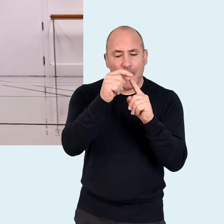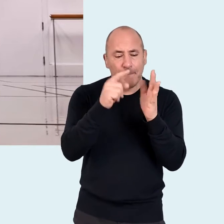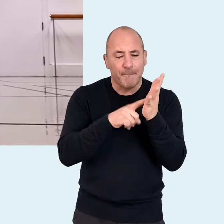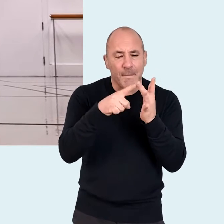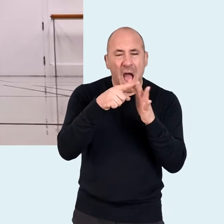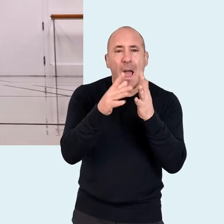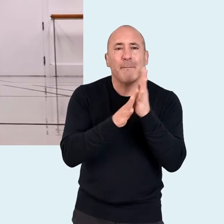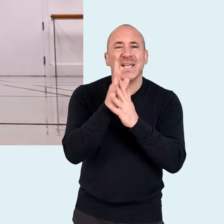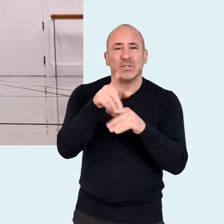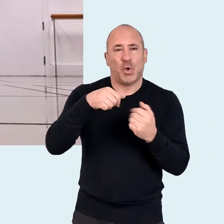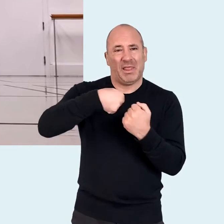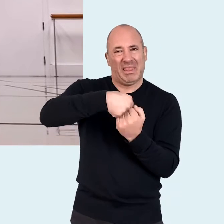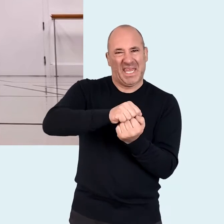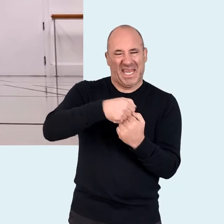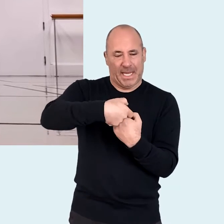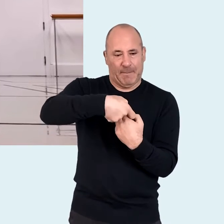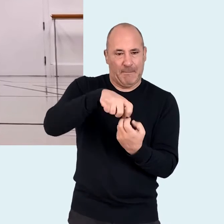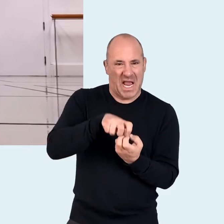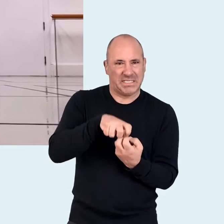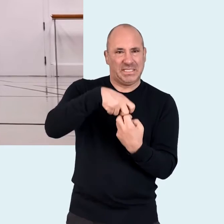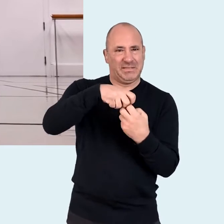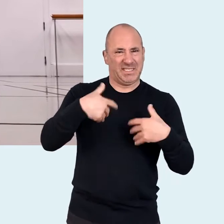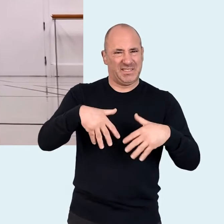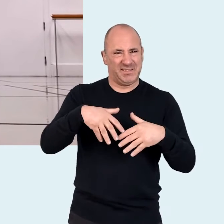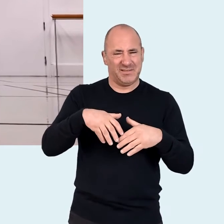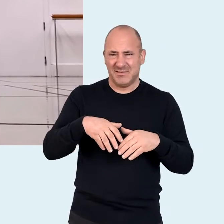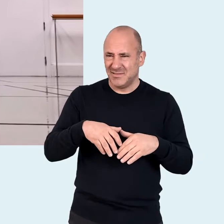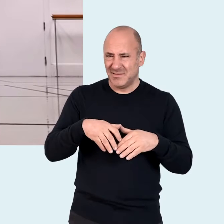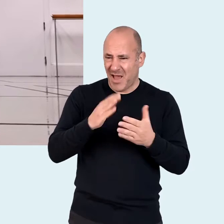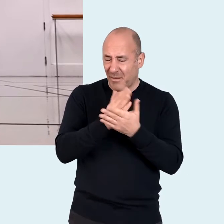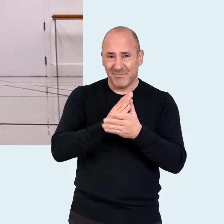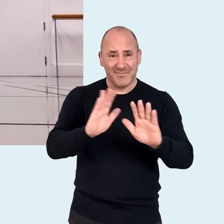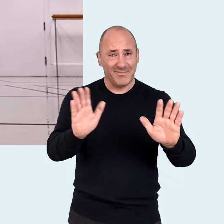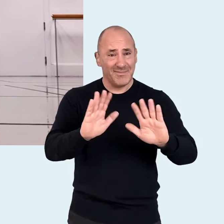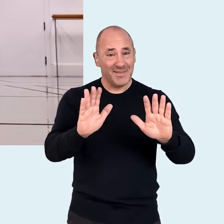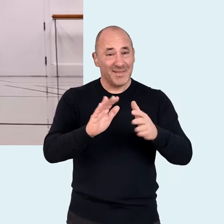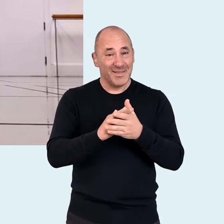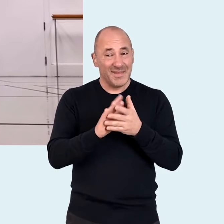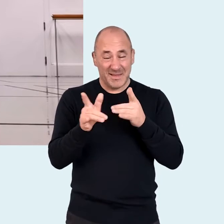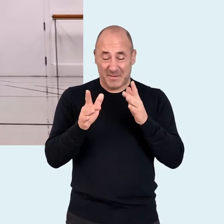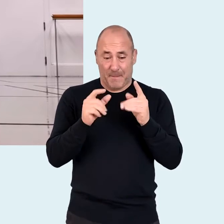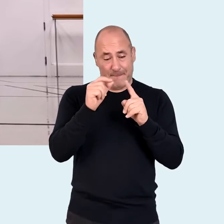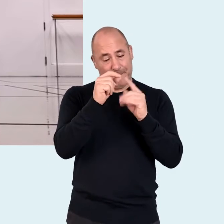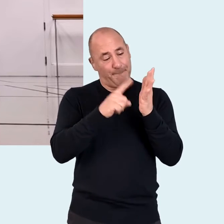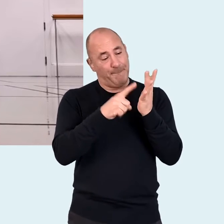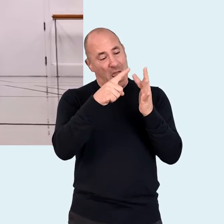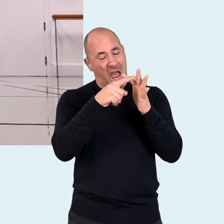become accustomed to using plié to mean bend your knees. It doesn't mean that. It means